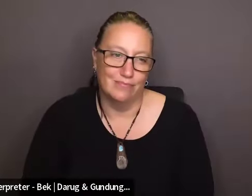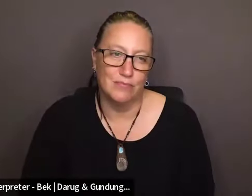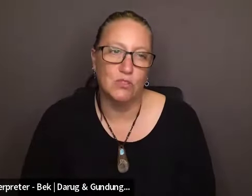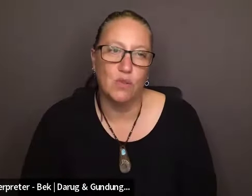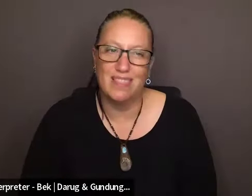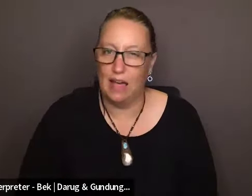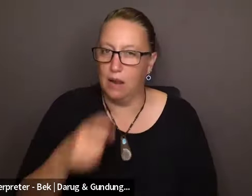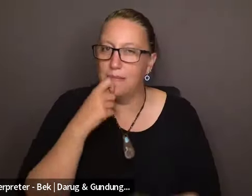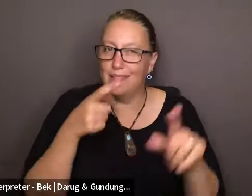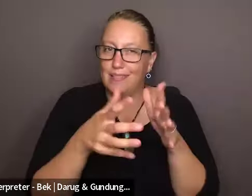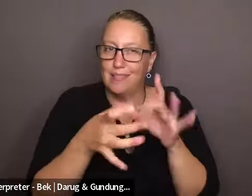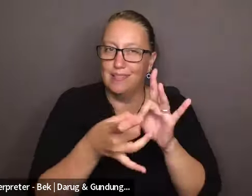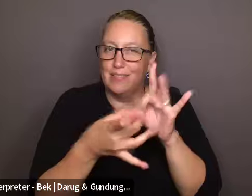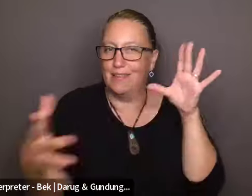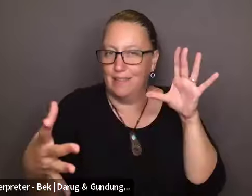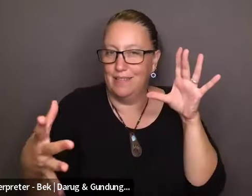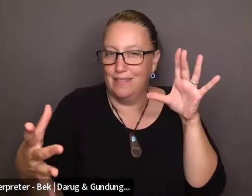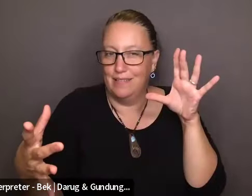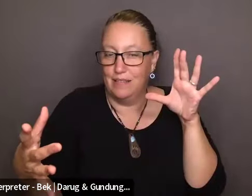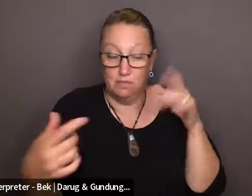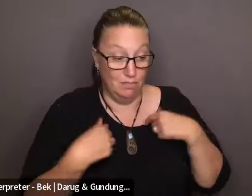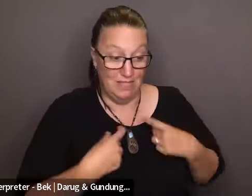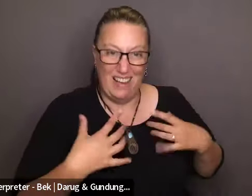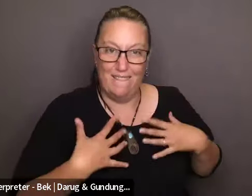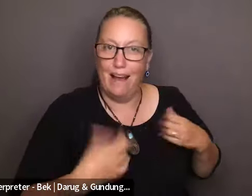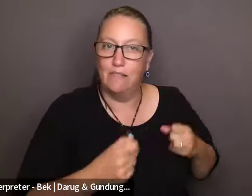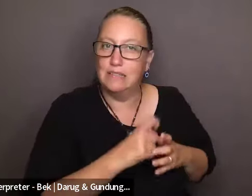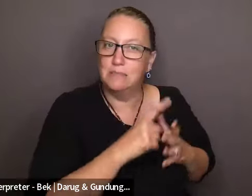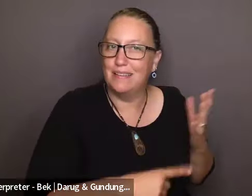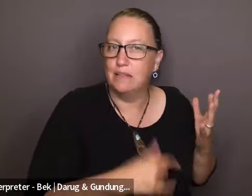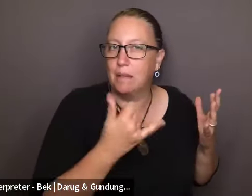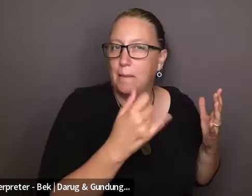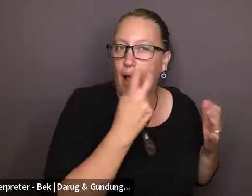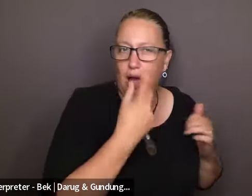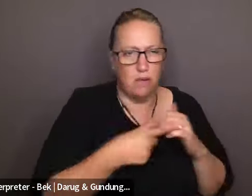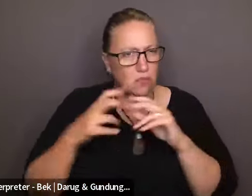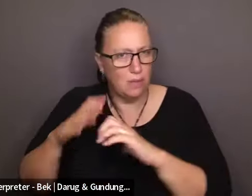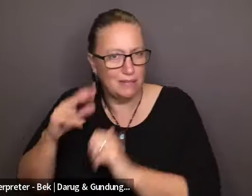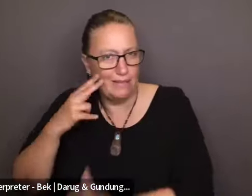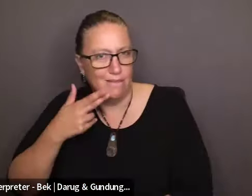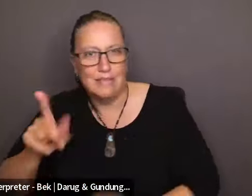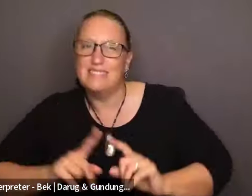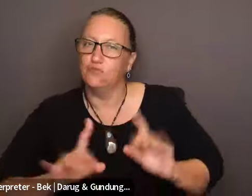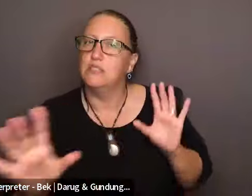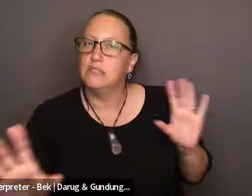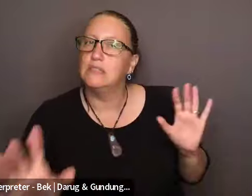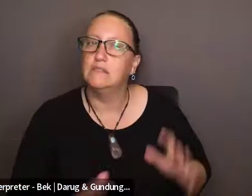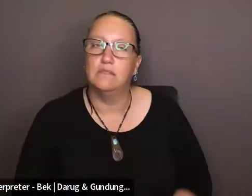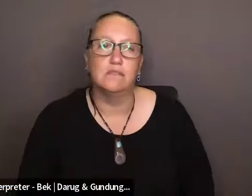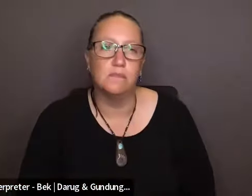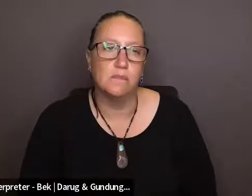t - the disability didn't necessarily relate to the cohort that they were engaging with. So that's where there's